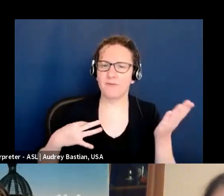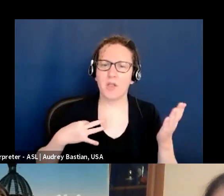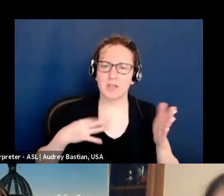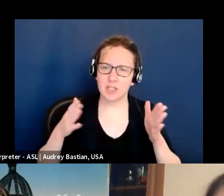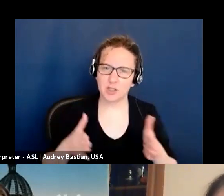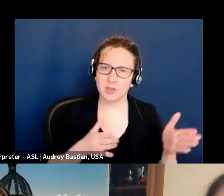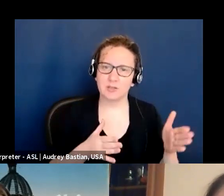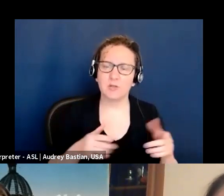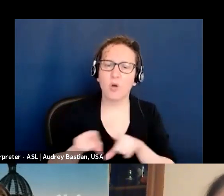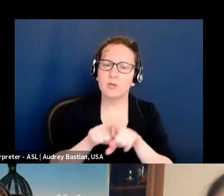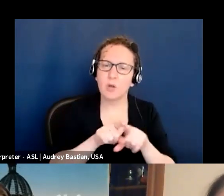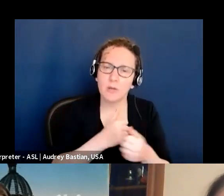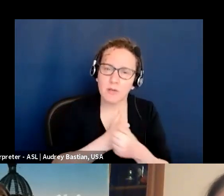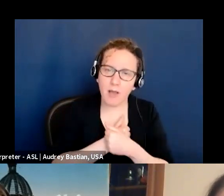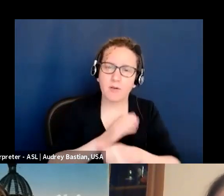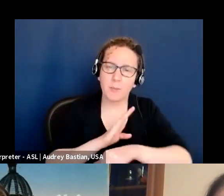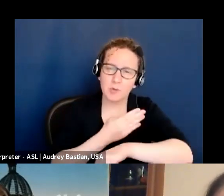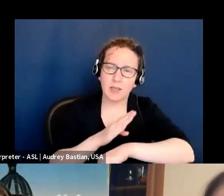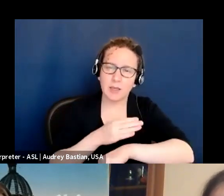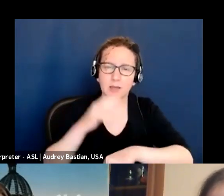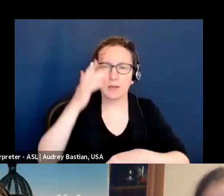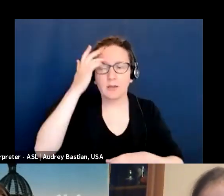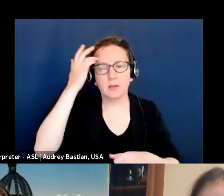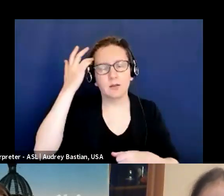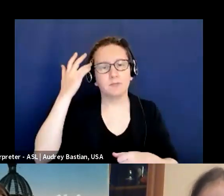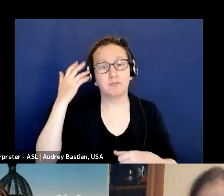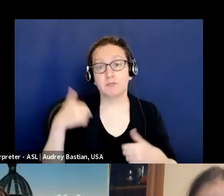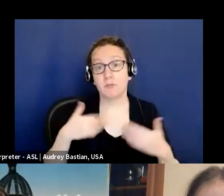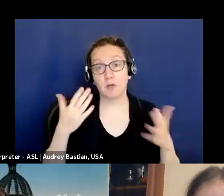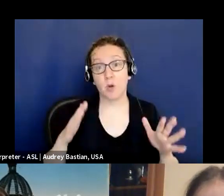Also they loved music, as I do. And I don't know. I think we were very,